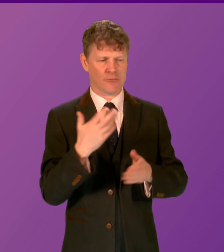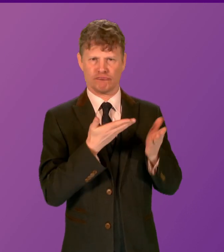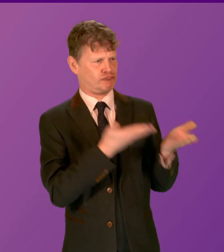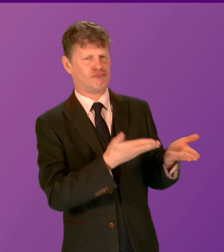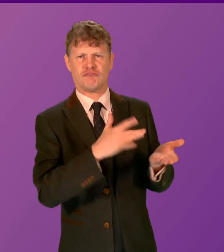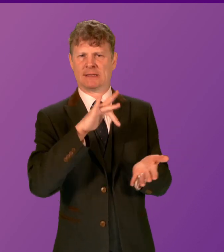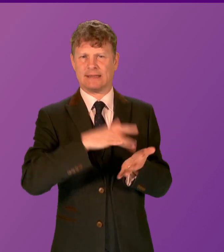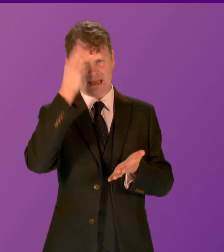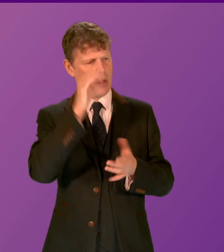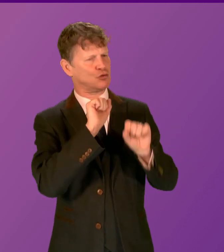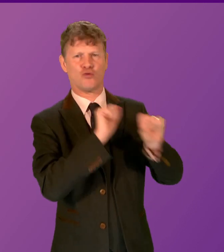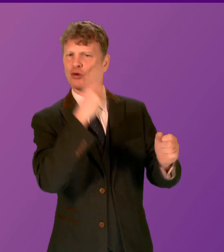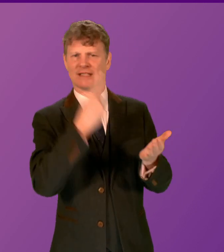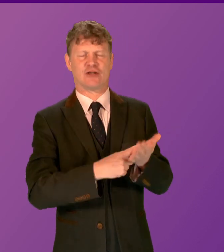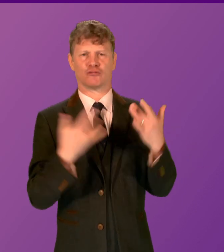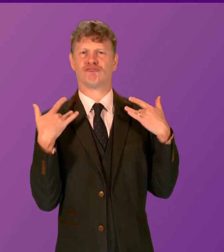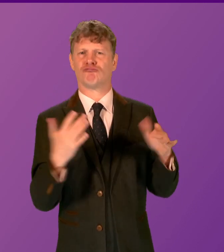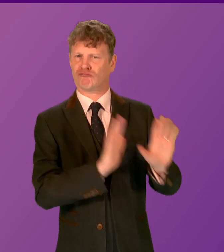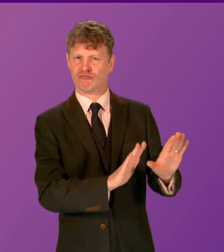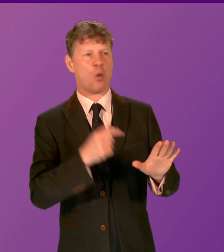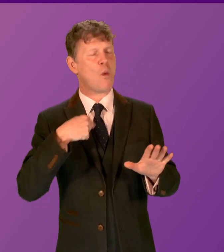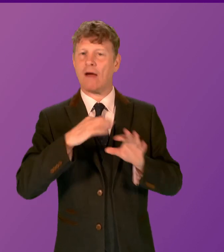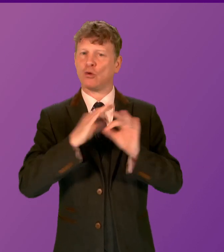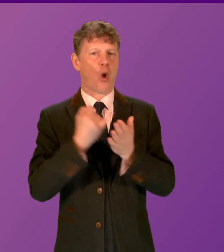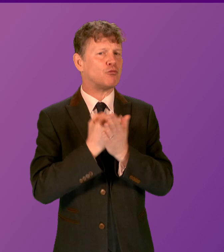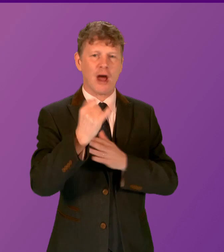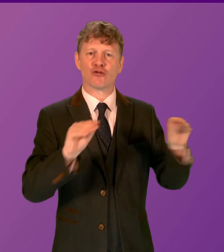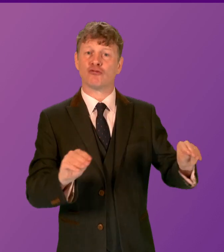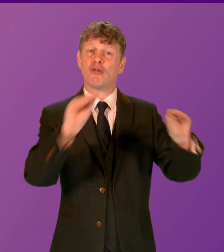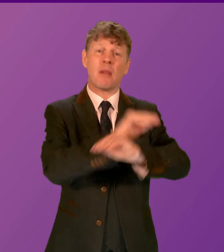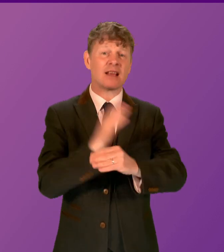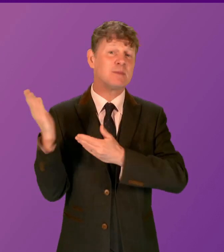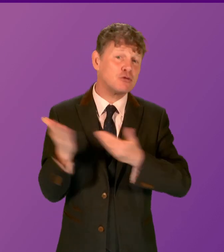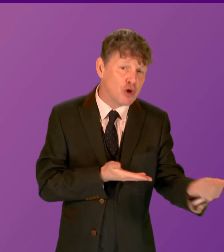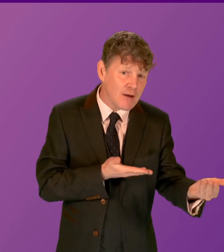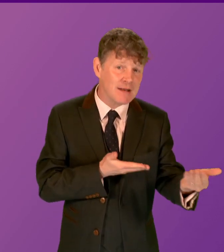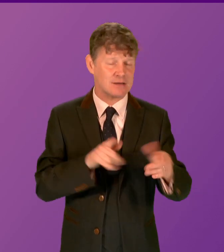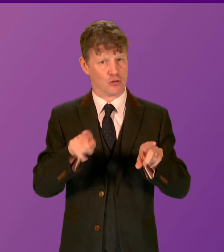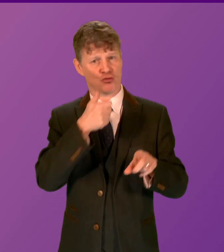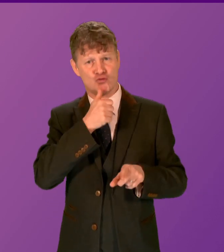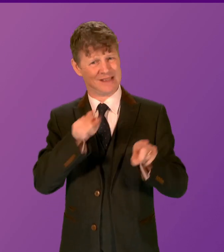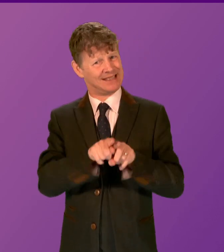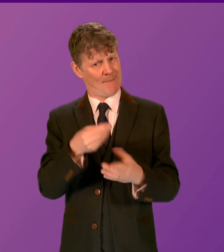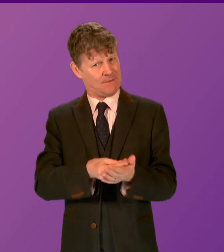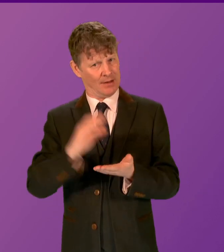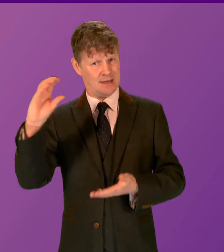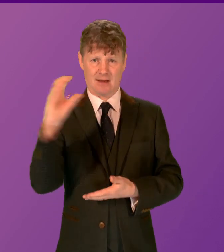City Council but confirm we have no objection to the replacement service utilising the funding currently allocated to the 218 service.”